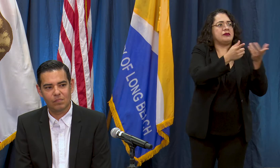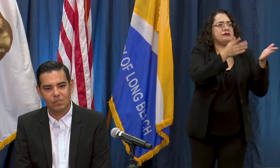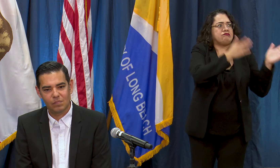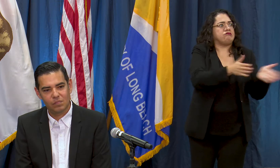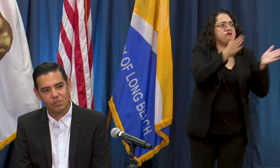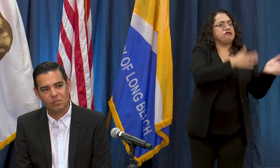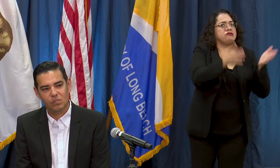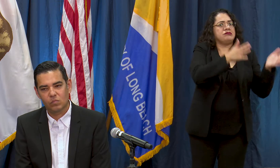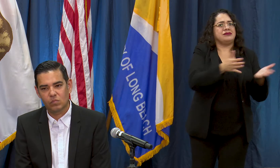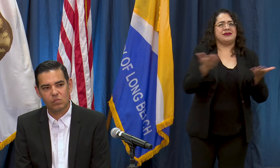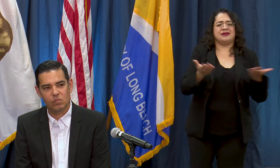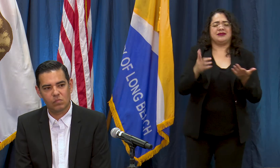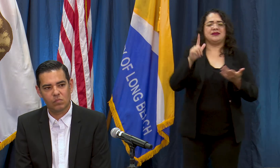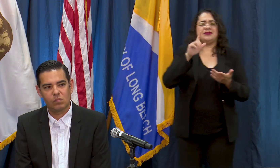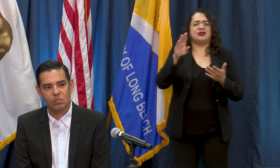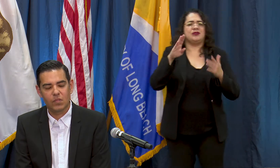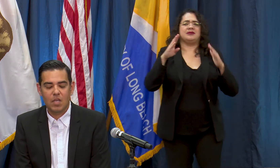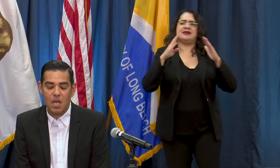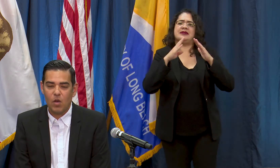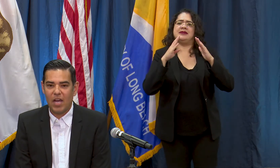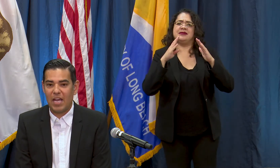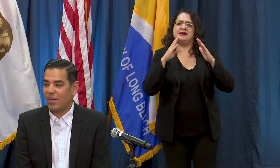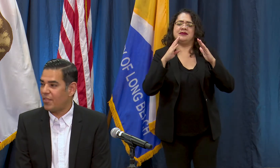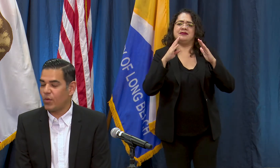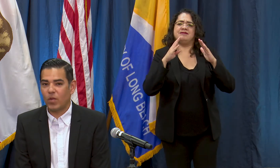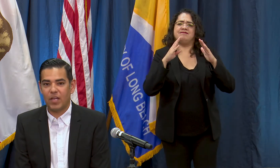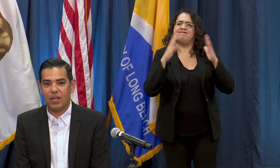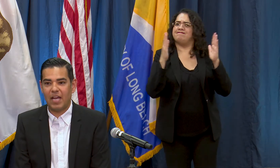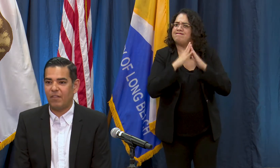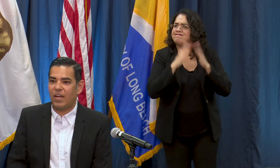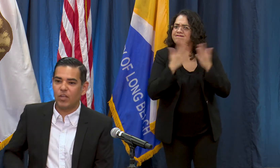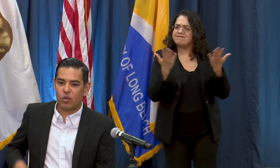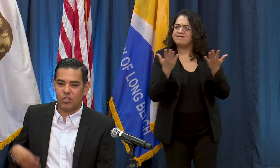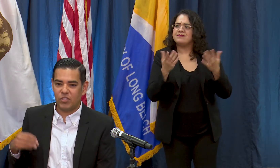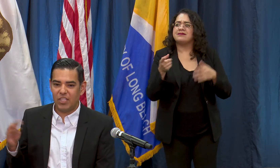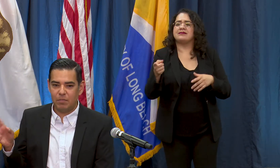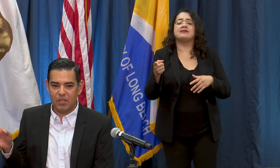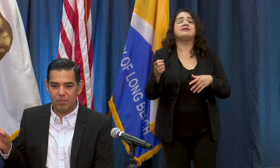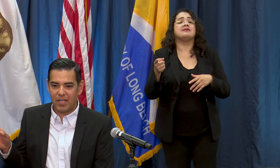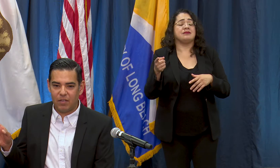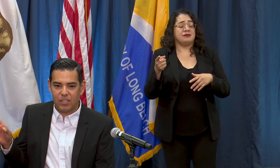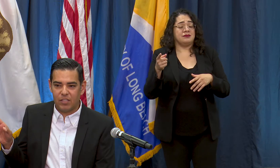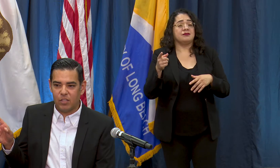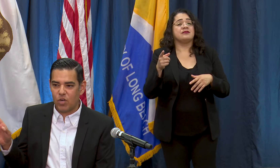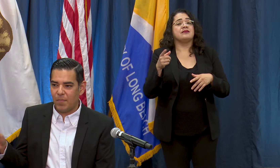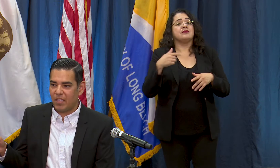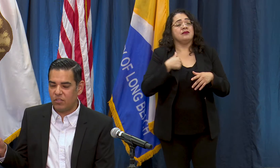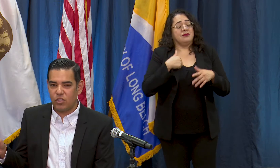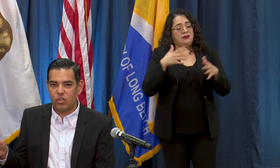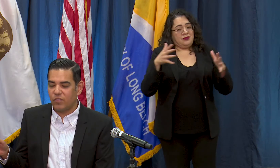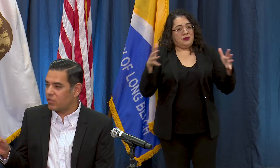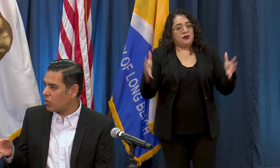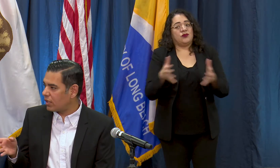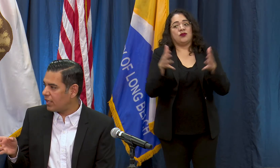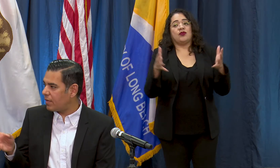city to know if the seasons canceled or if they should continue? I think we're gonna encourage the team to try to make a decision on this quickly. I